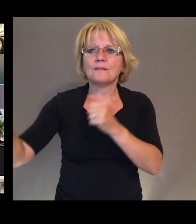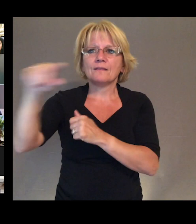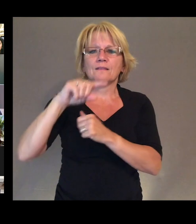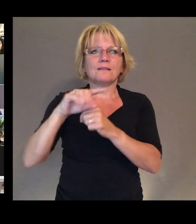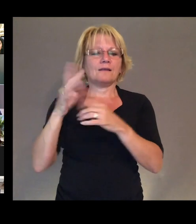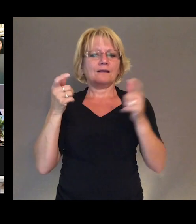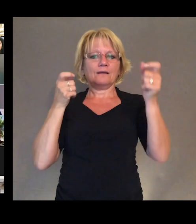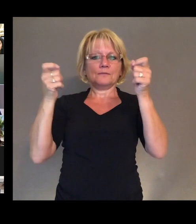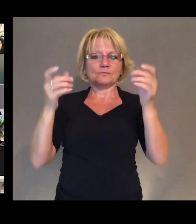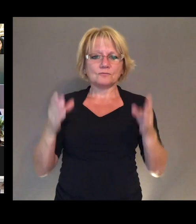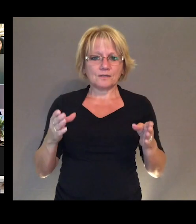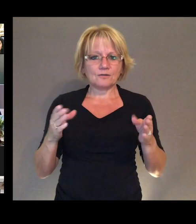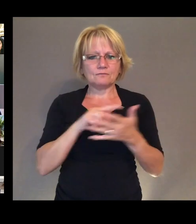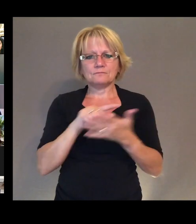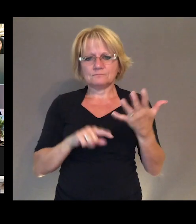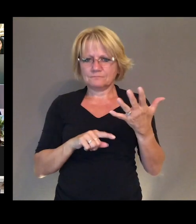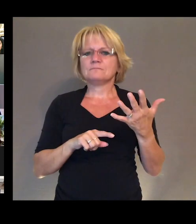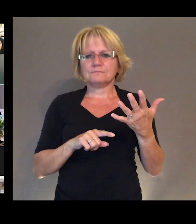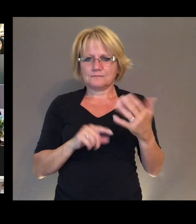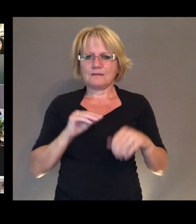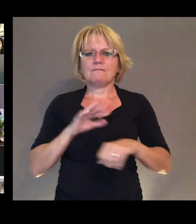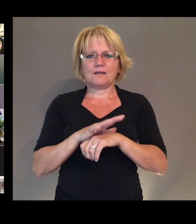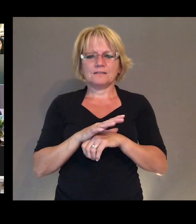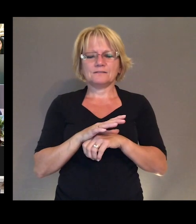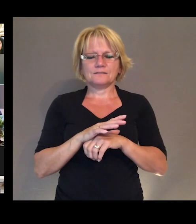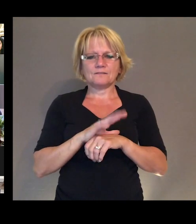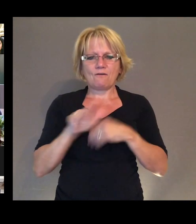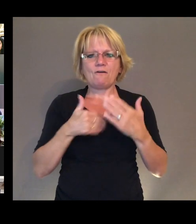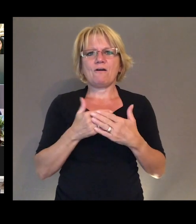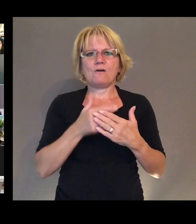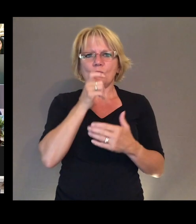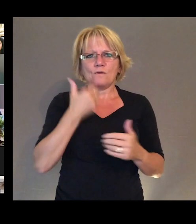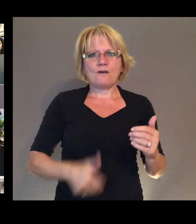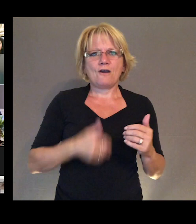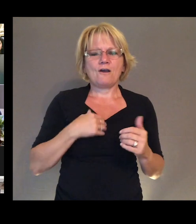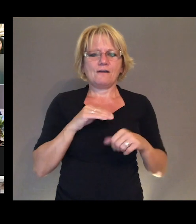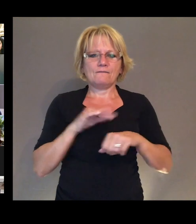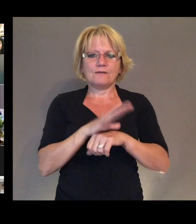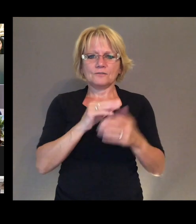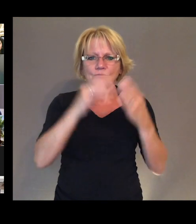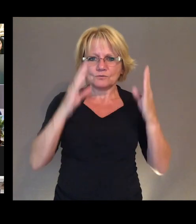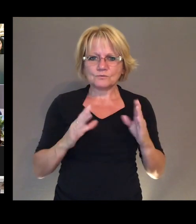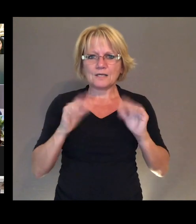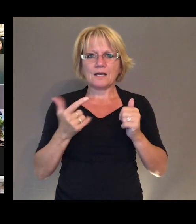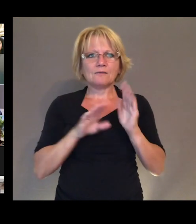it all affects who we are and it affects our students and how they progress and how they see us at the elementary level,